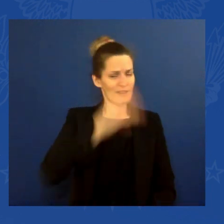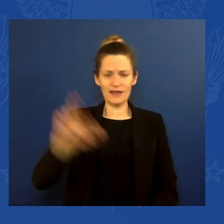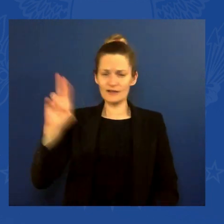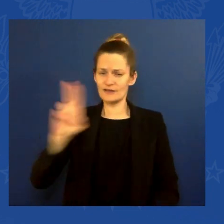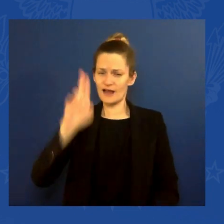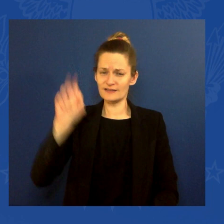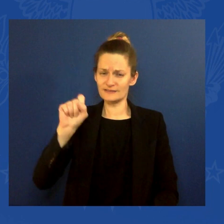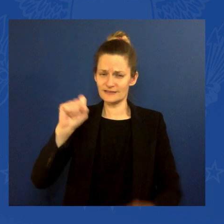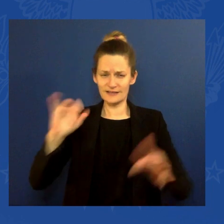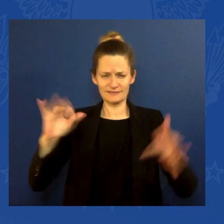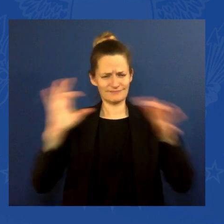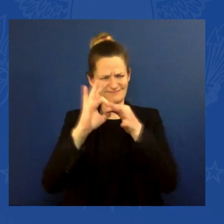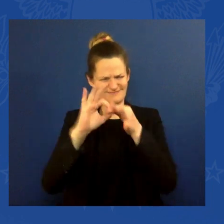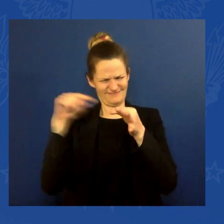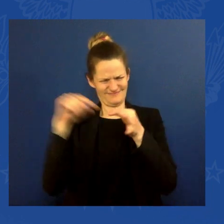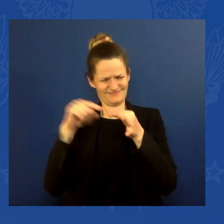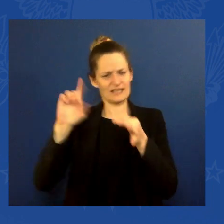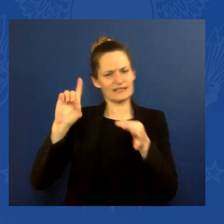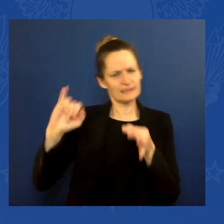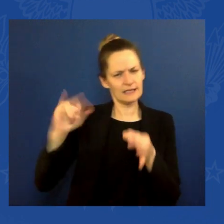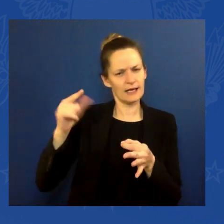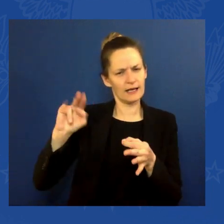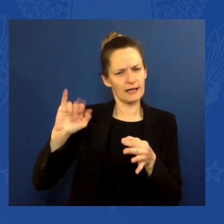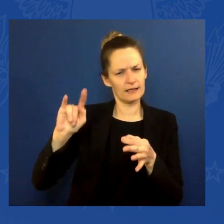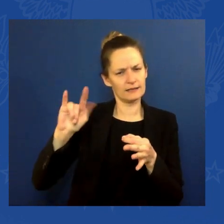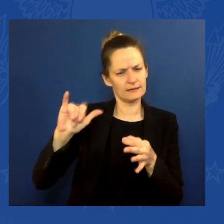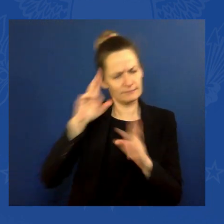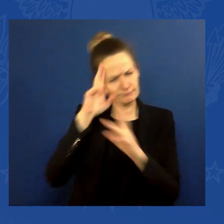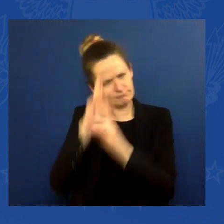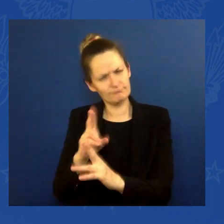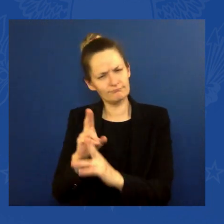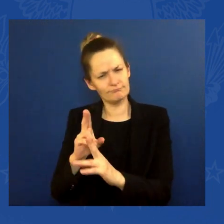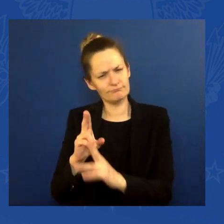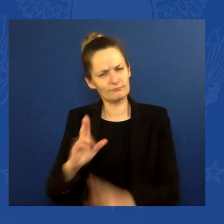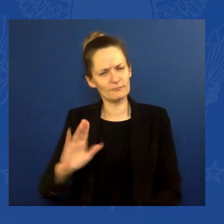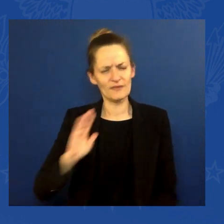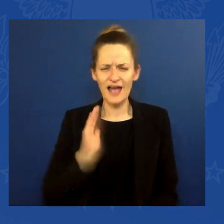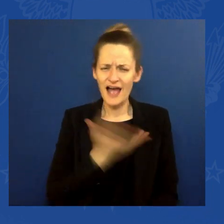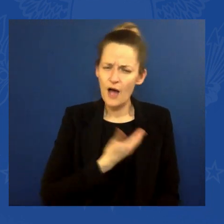the literature, the poetry, the sadness, the joy, but, most of all, our resilience.